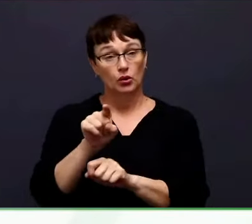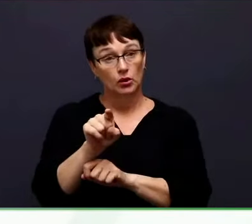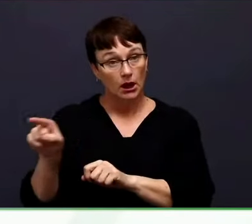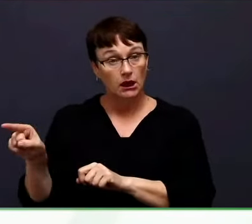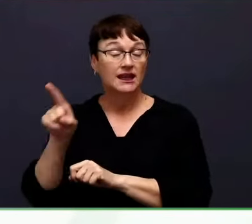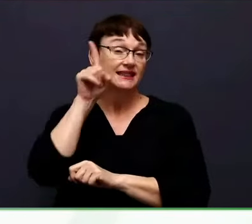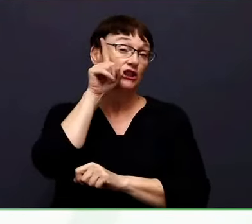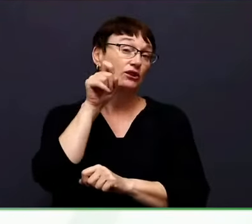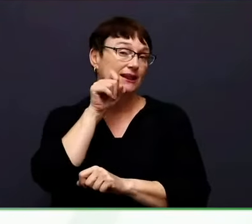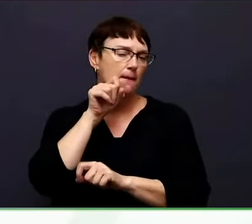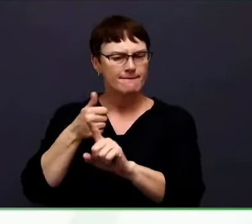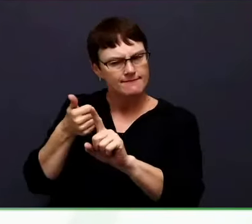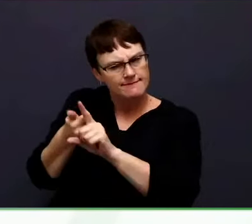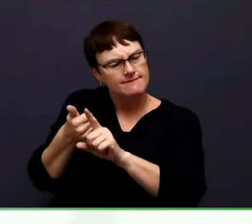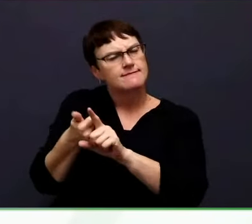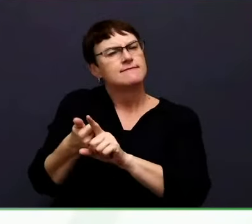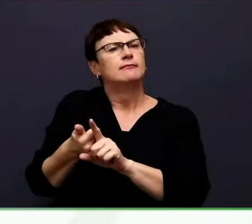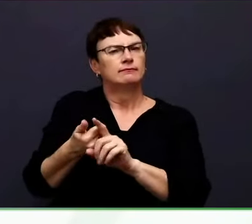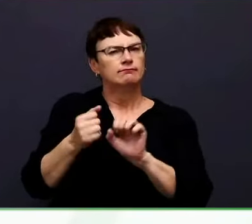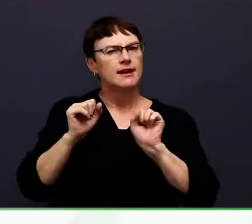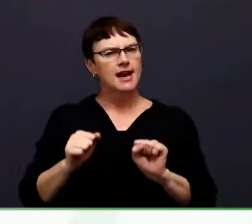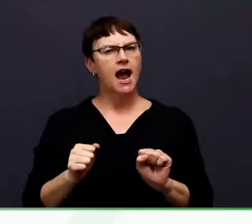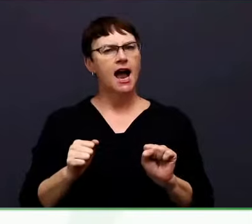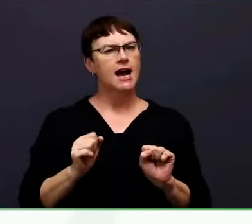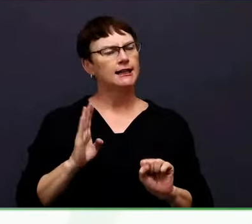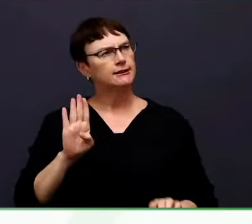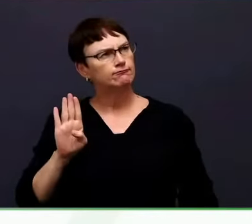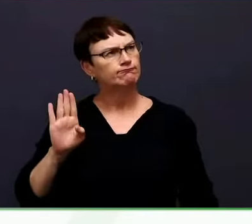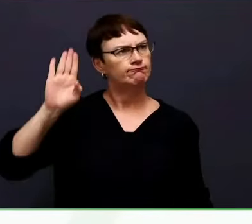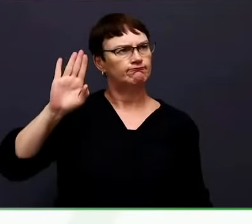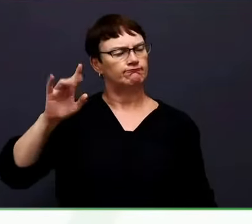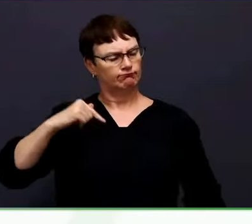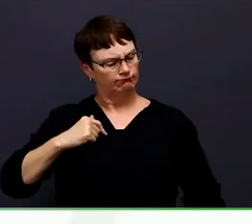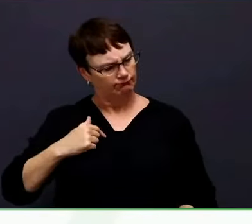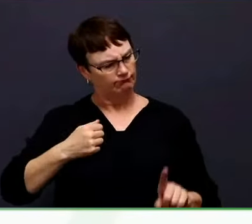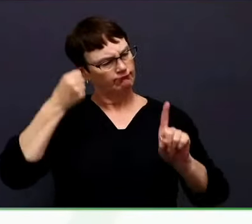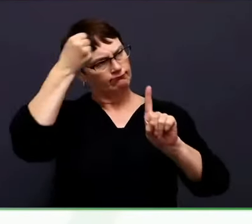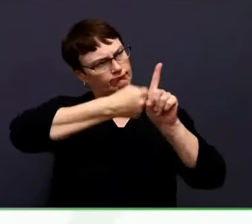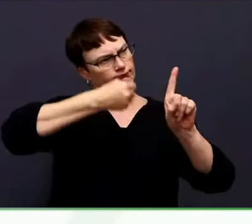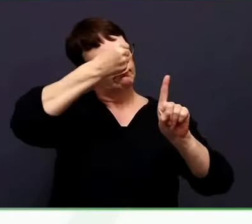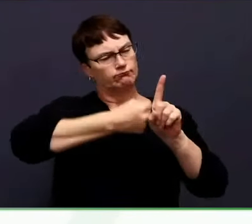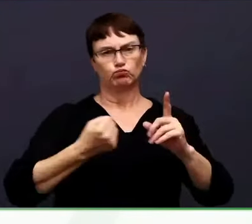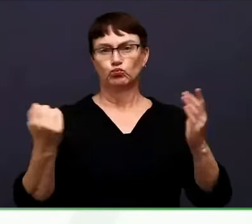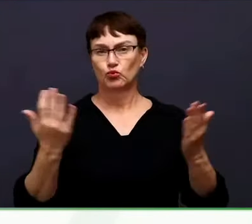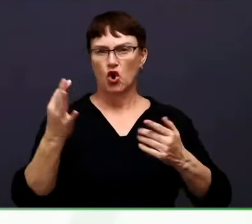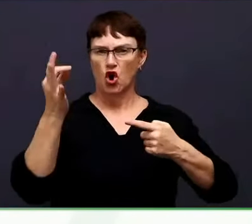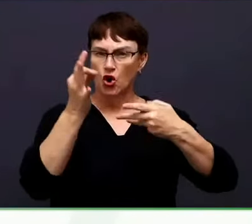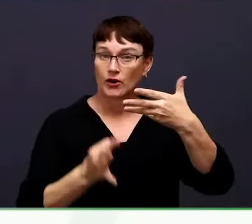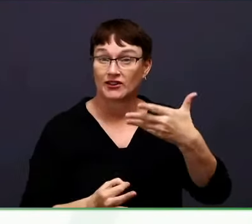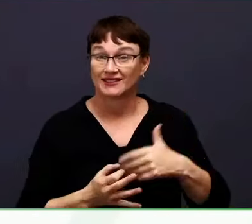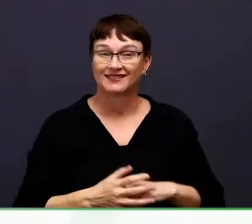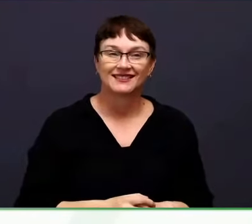Our primarily, our goal is to increase the number of South